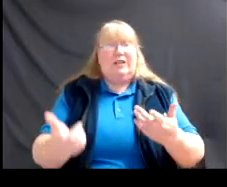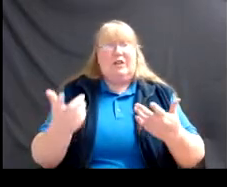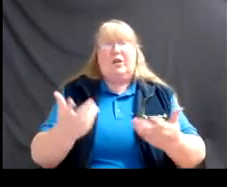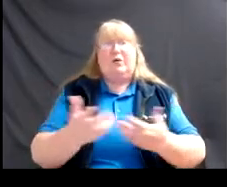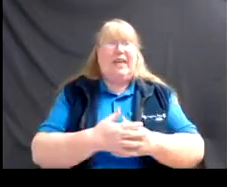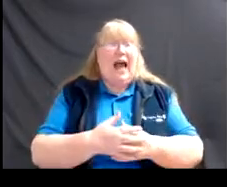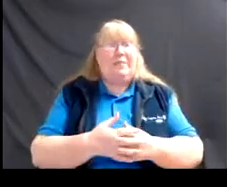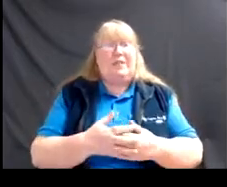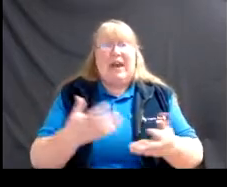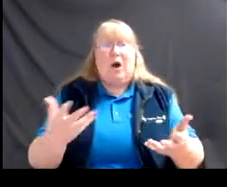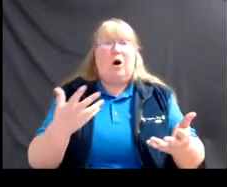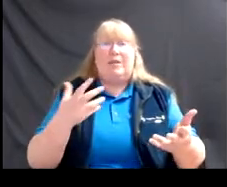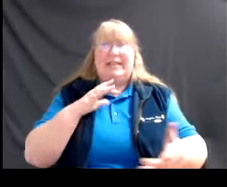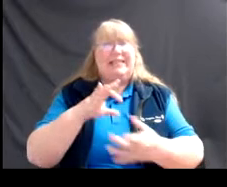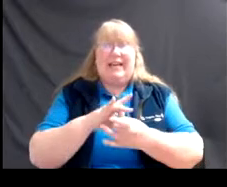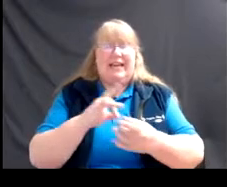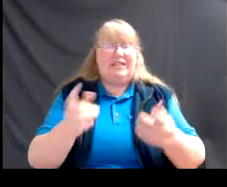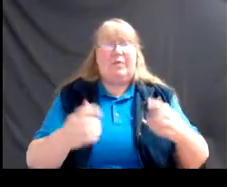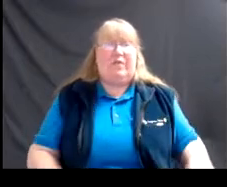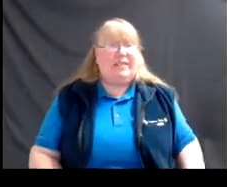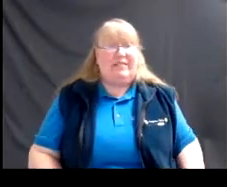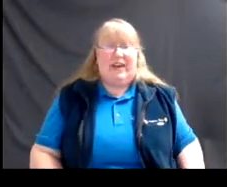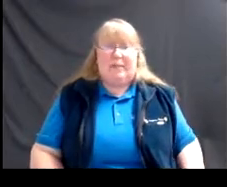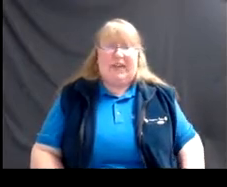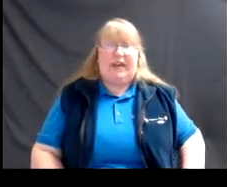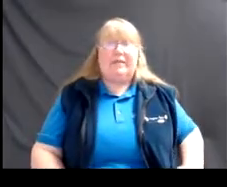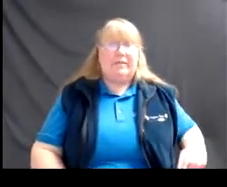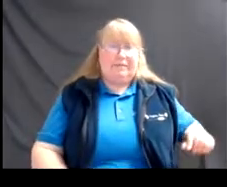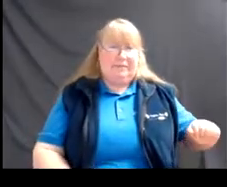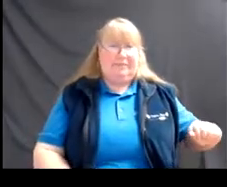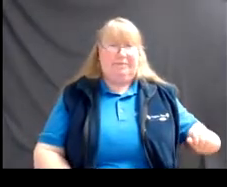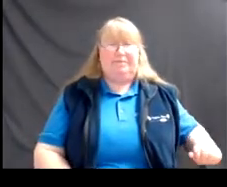to use the apps to make calls and stay connected with friends and family.